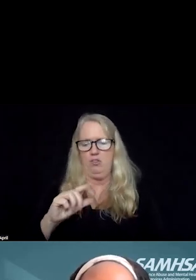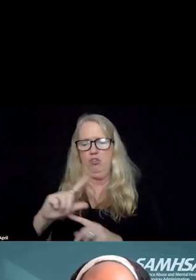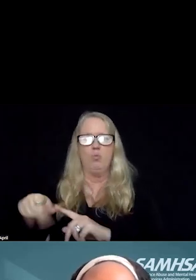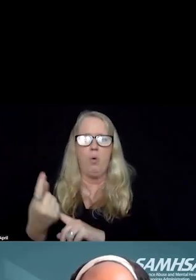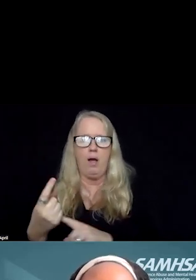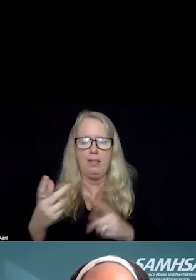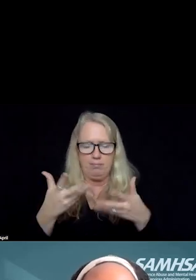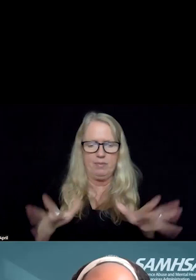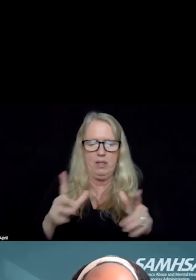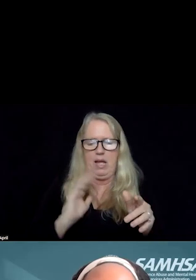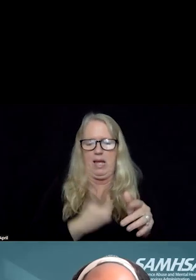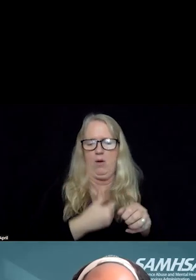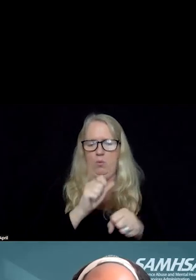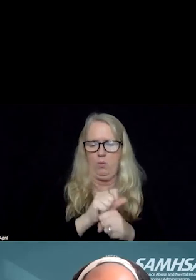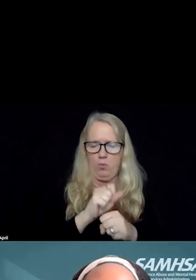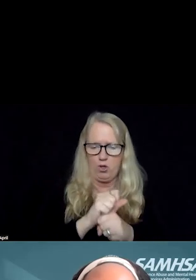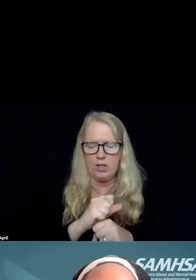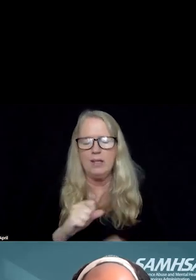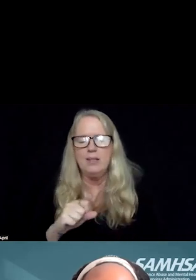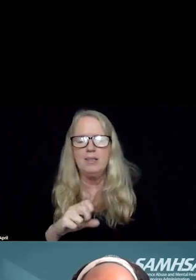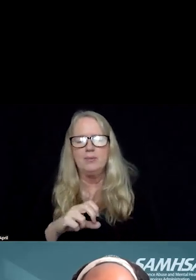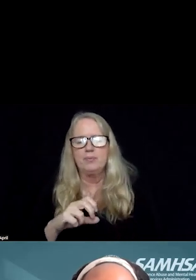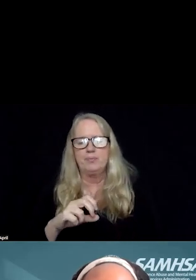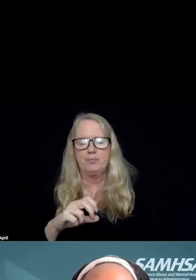JUST A ONE AND DONE WITH OUR WORK.